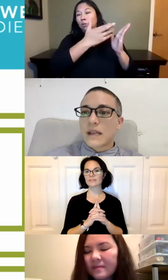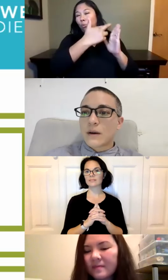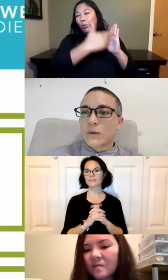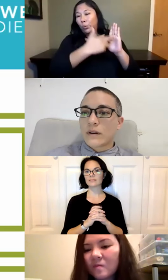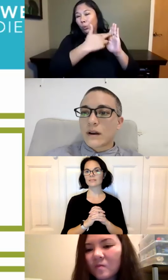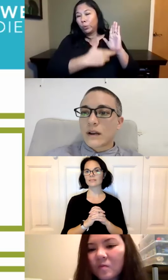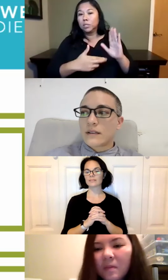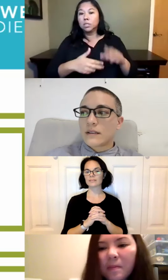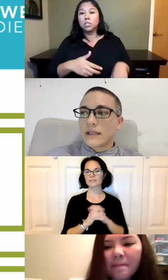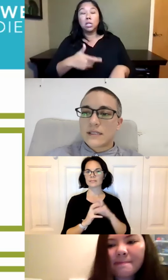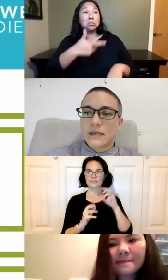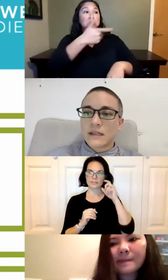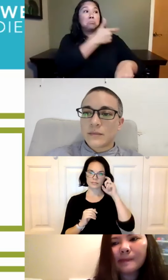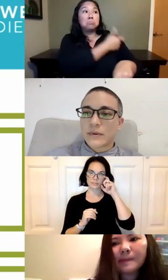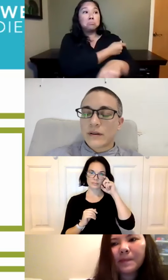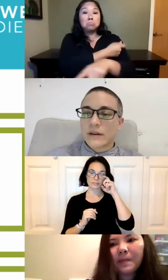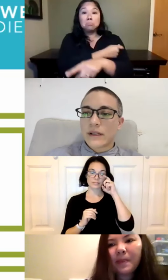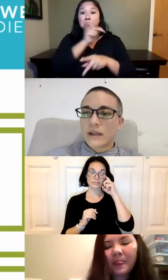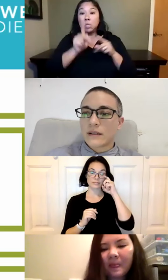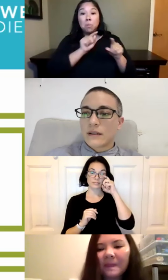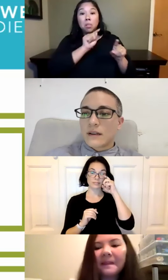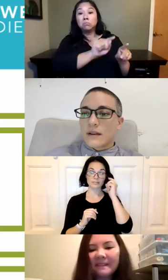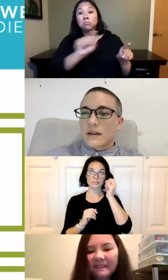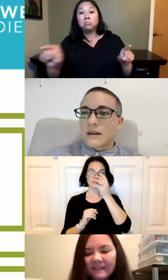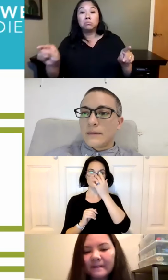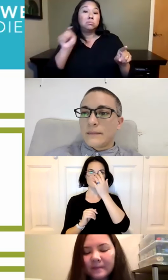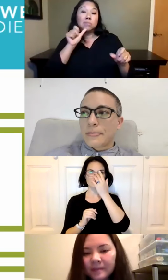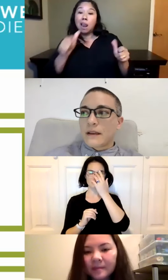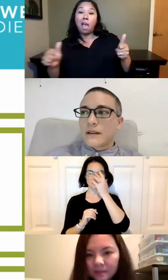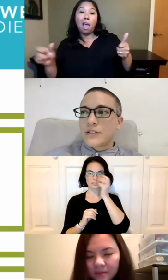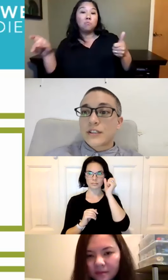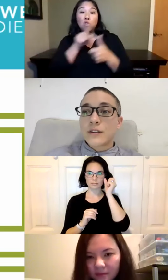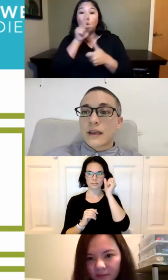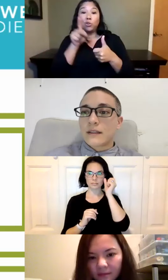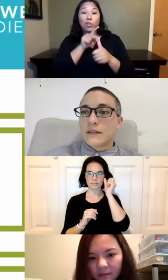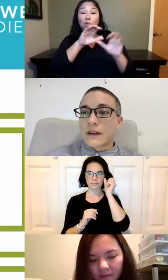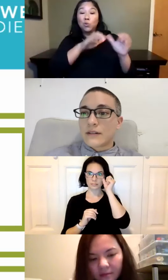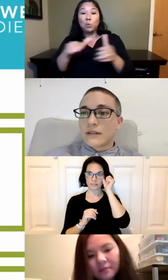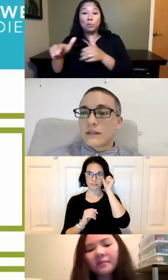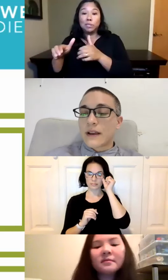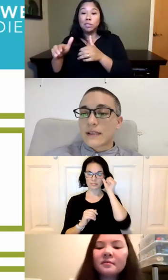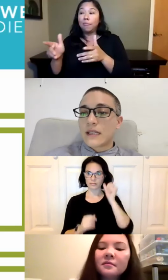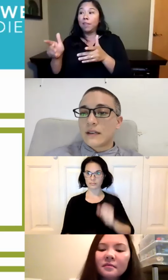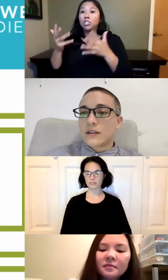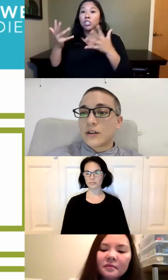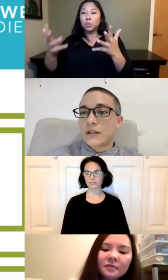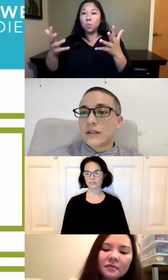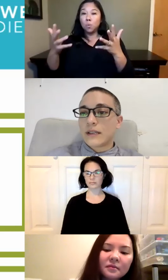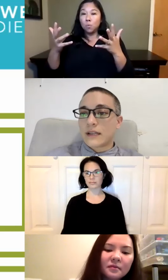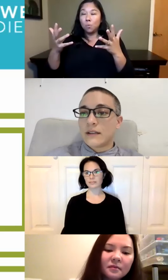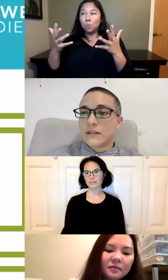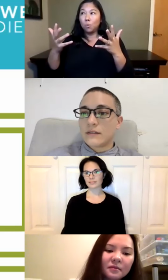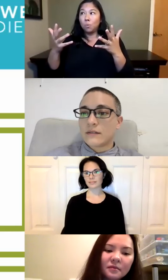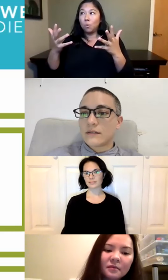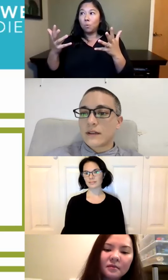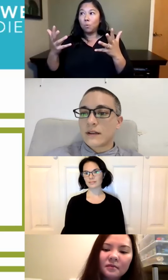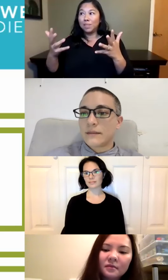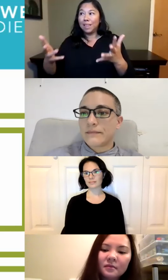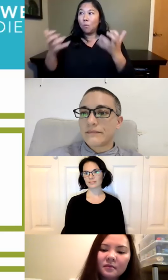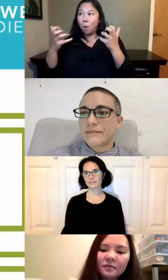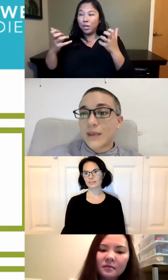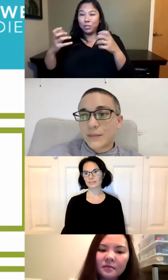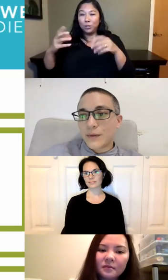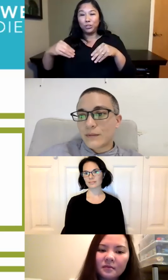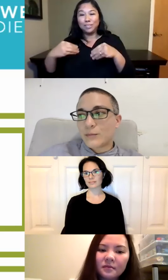that were not listed in the priority, just so that the vaccine could get into people